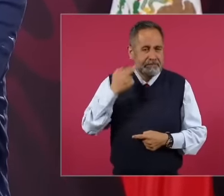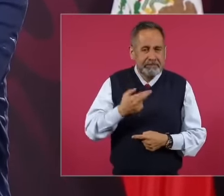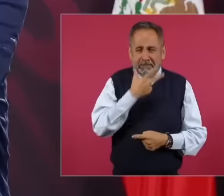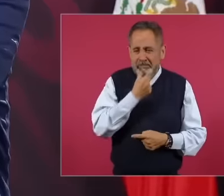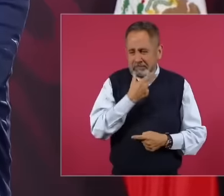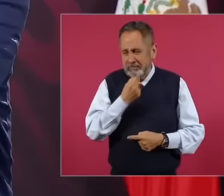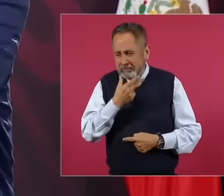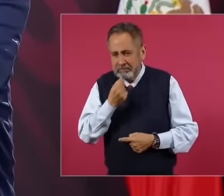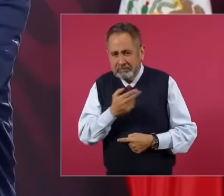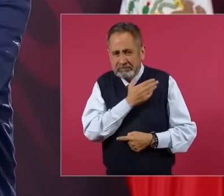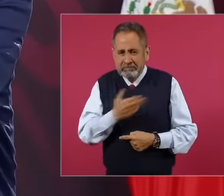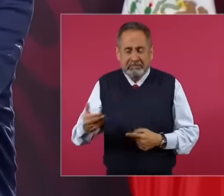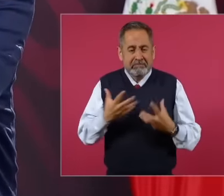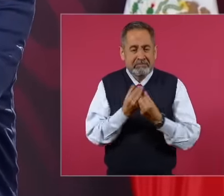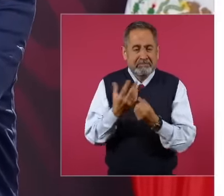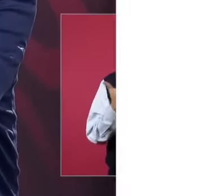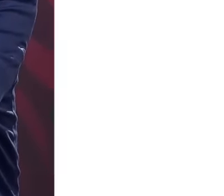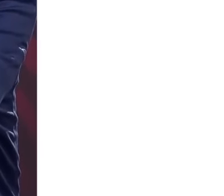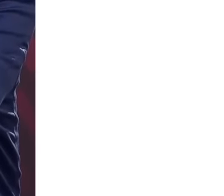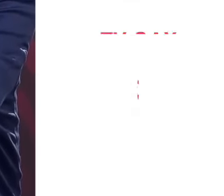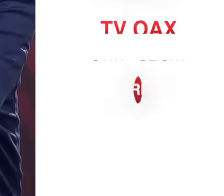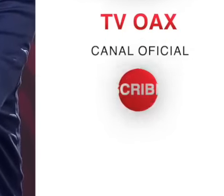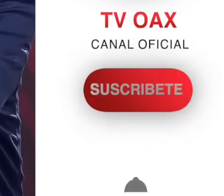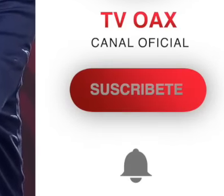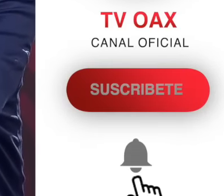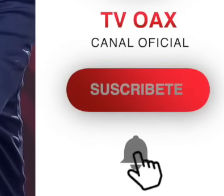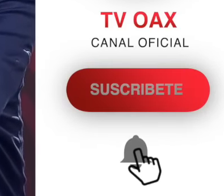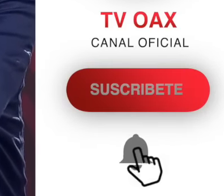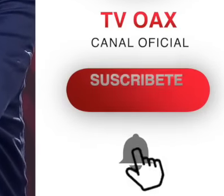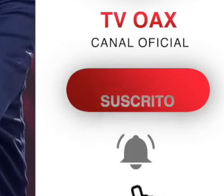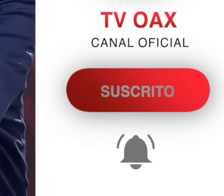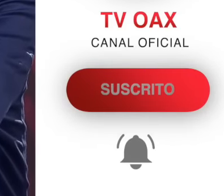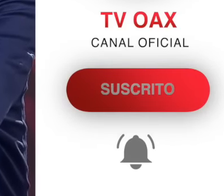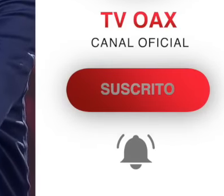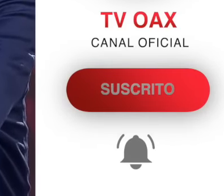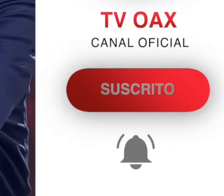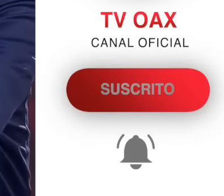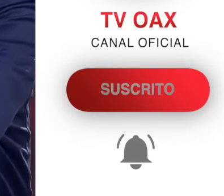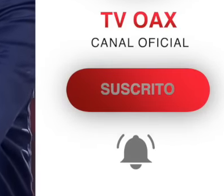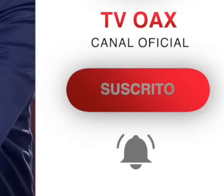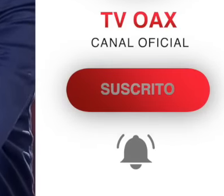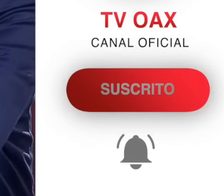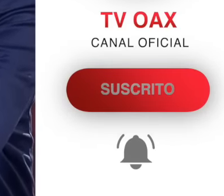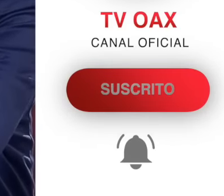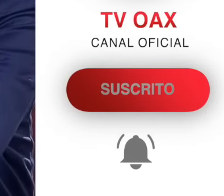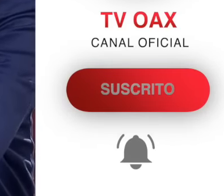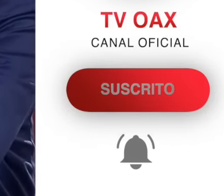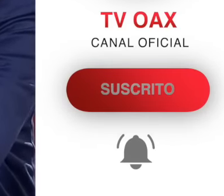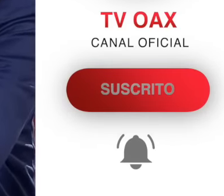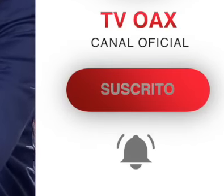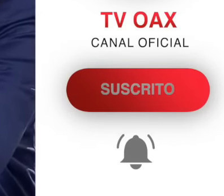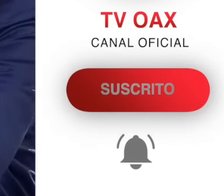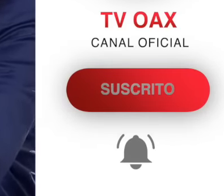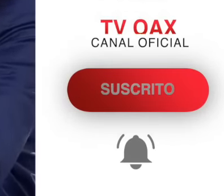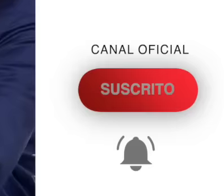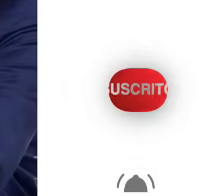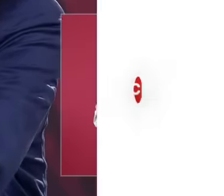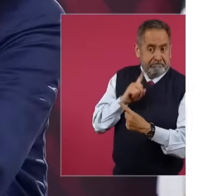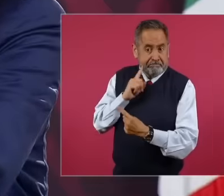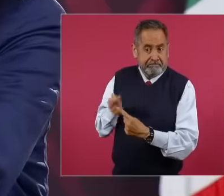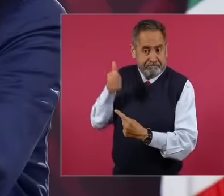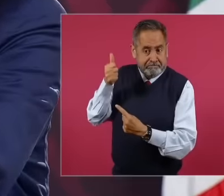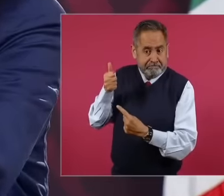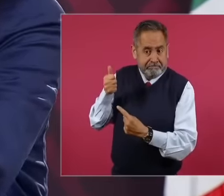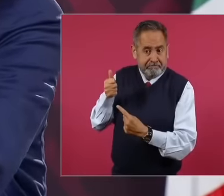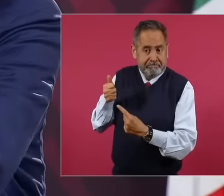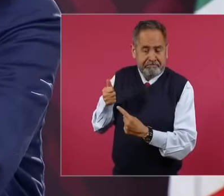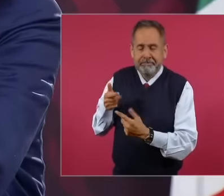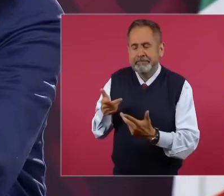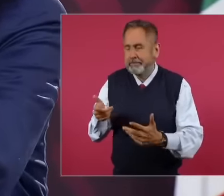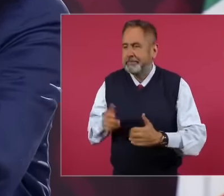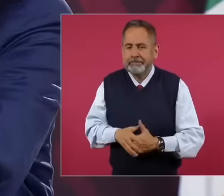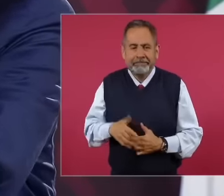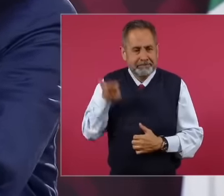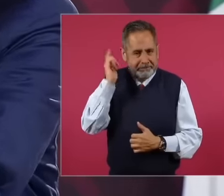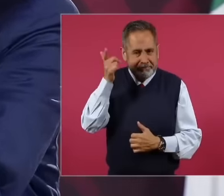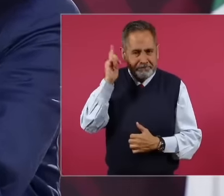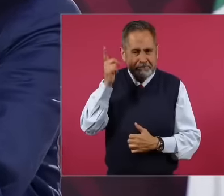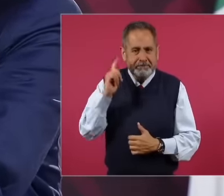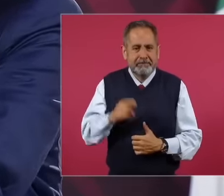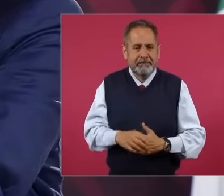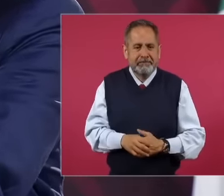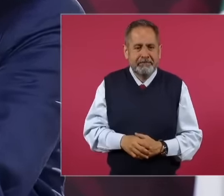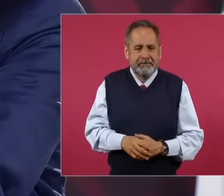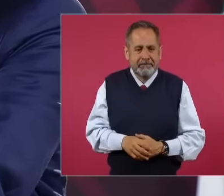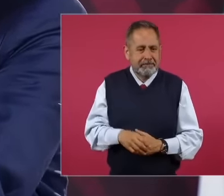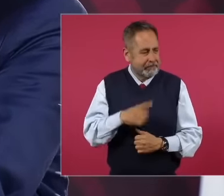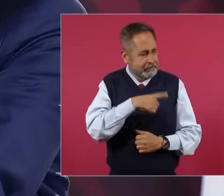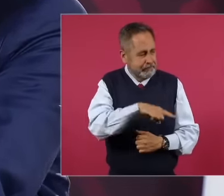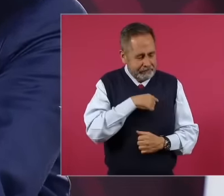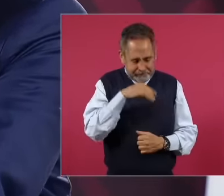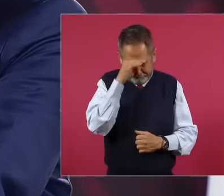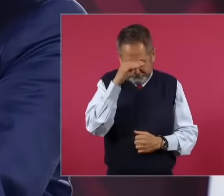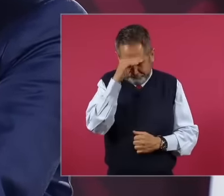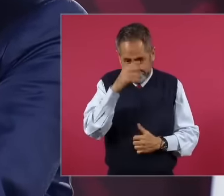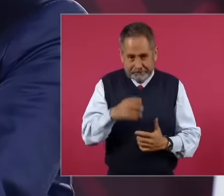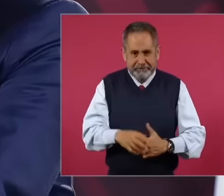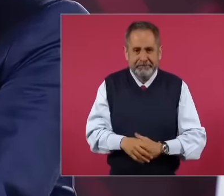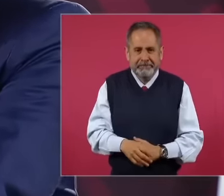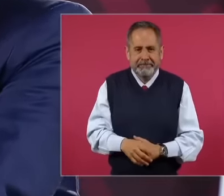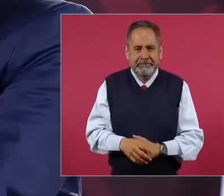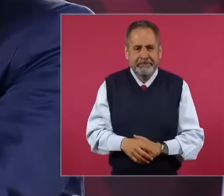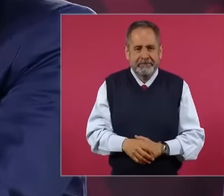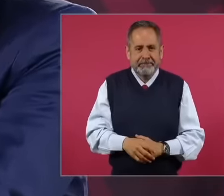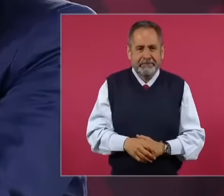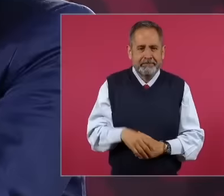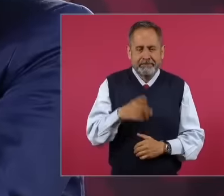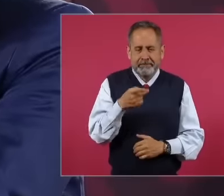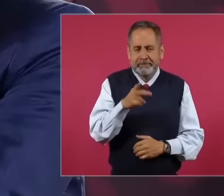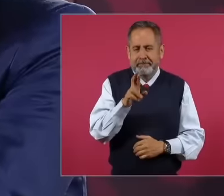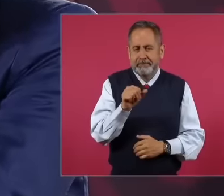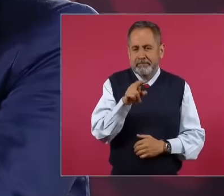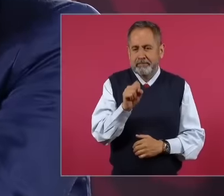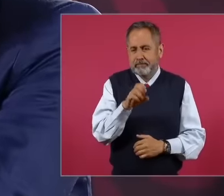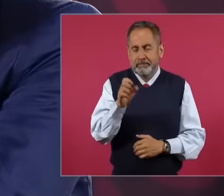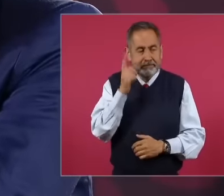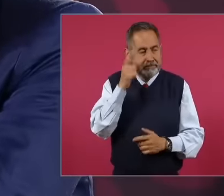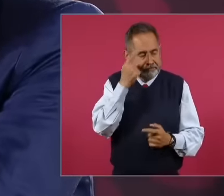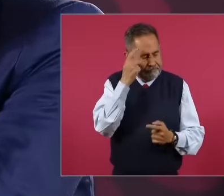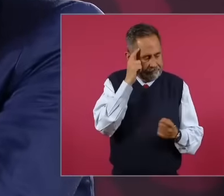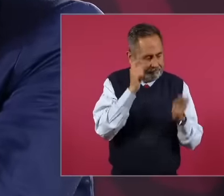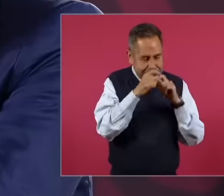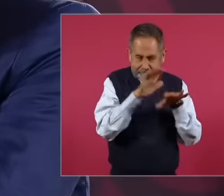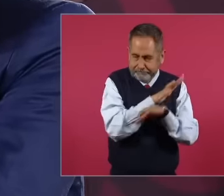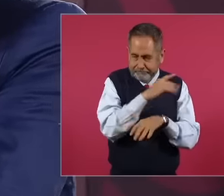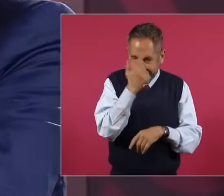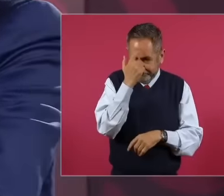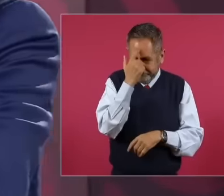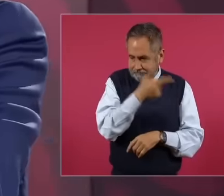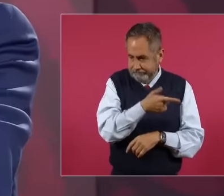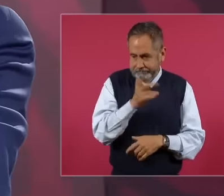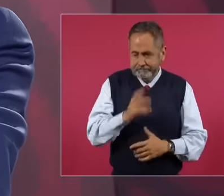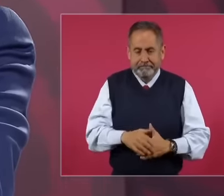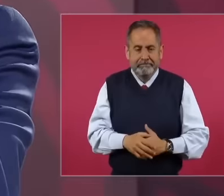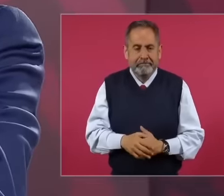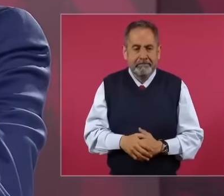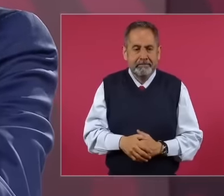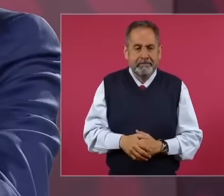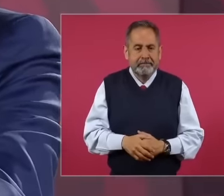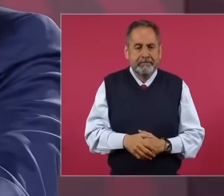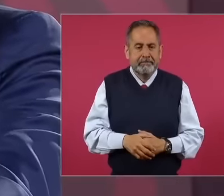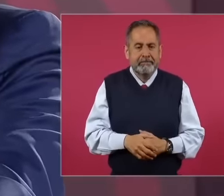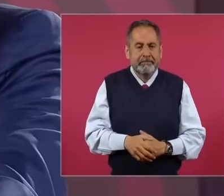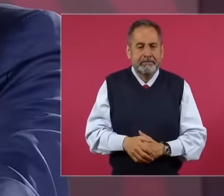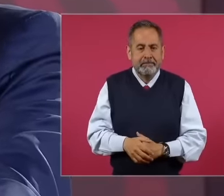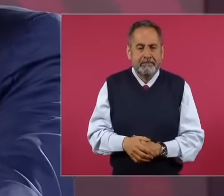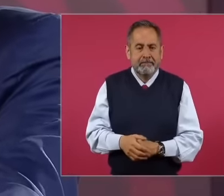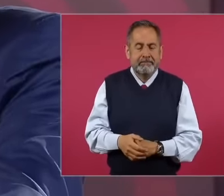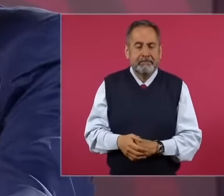years. I hope Krausen reconsiders that